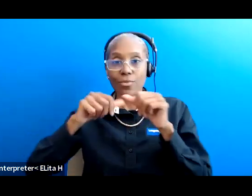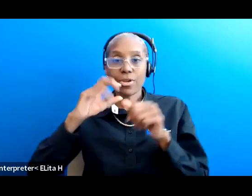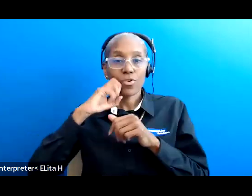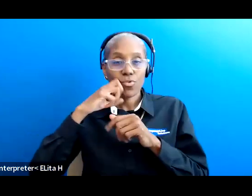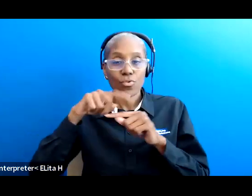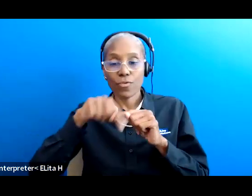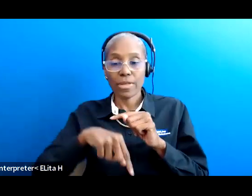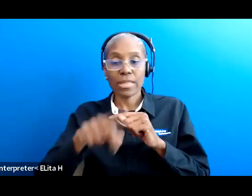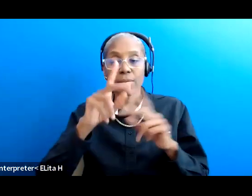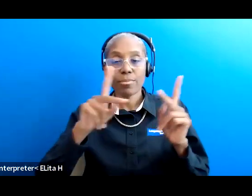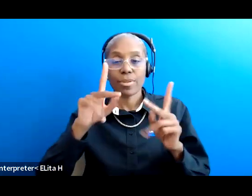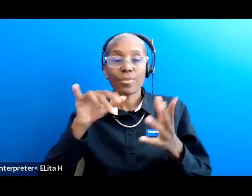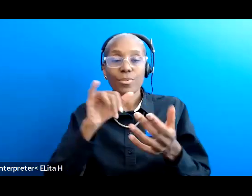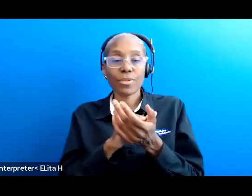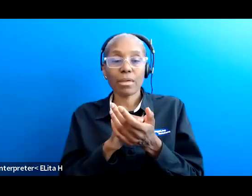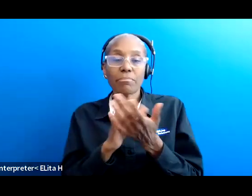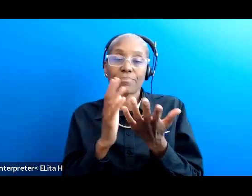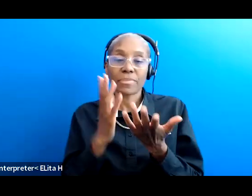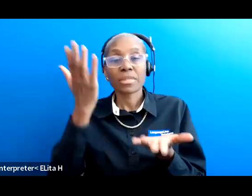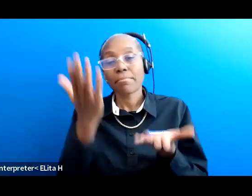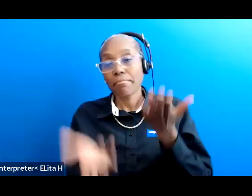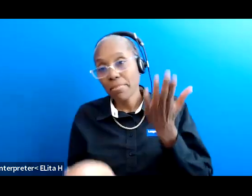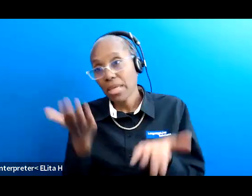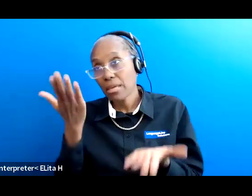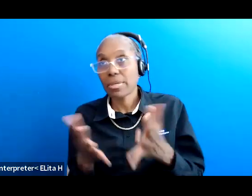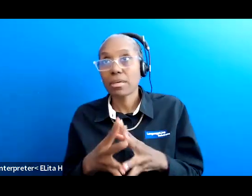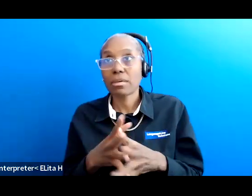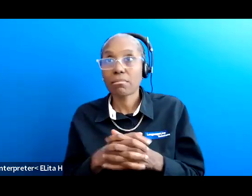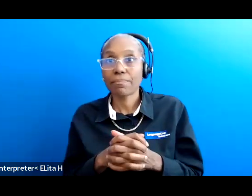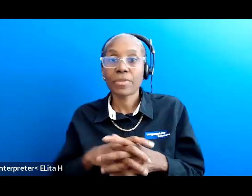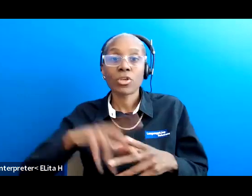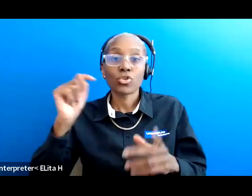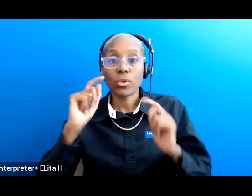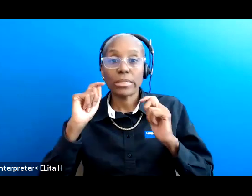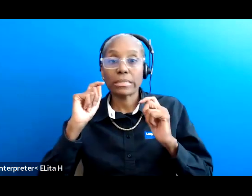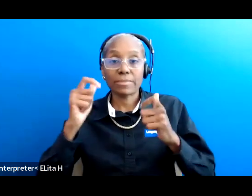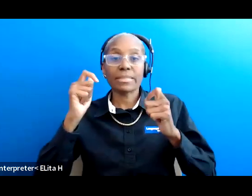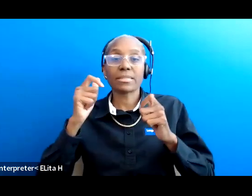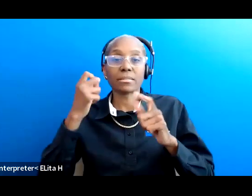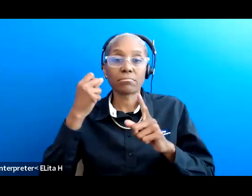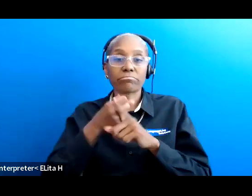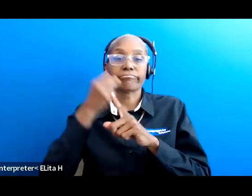self-catheterization, they may toilet spontaneously, they may